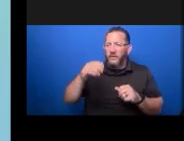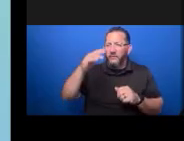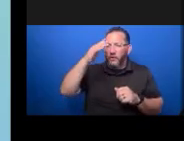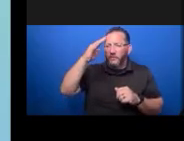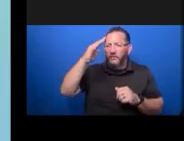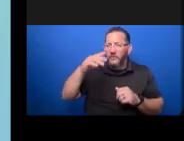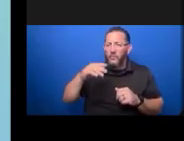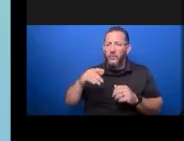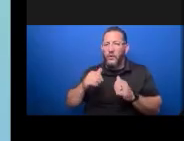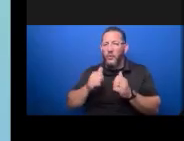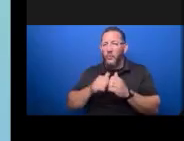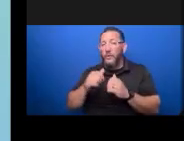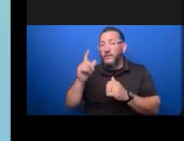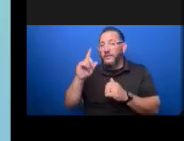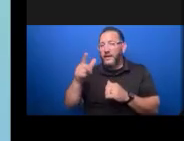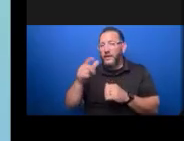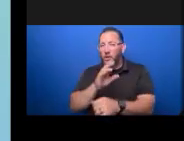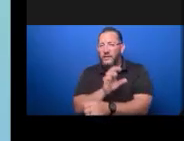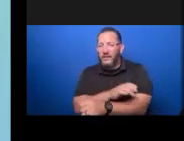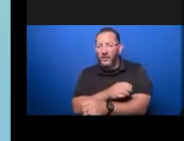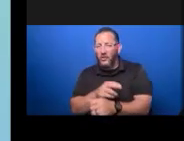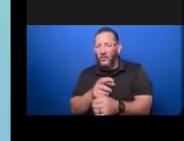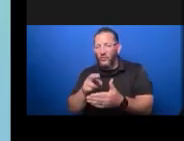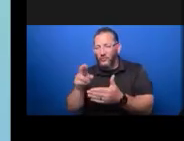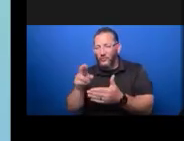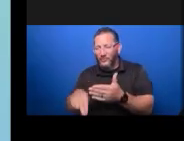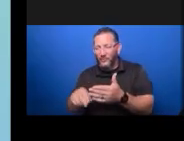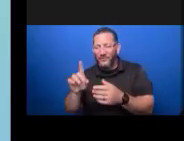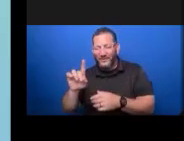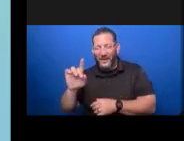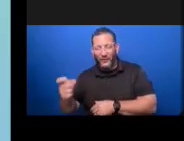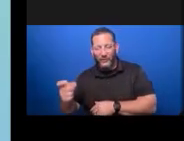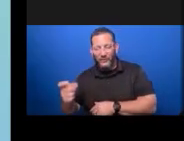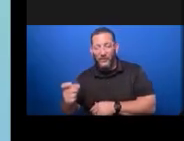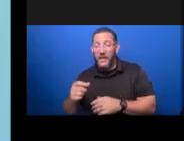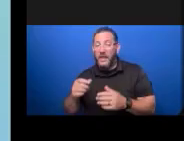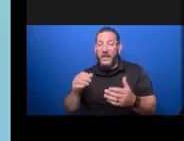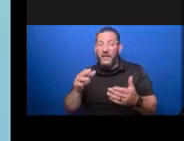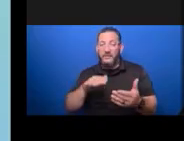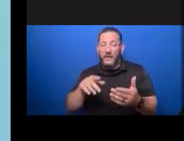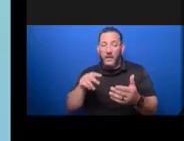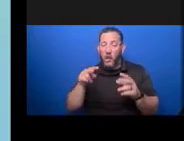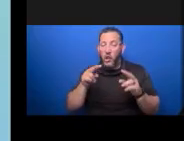outcome and diagnosis. So the study looked at siblings of